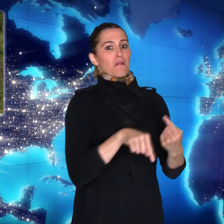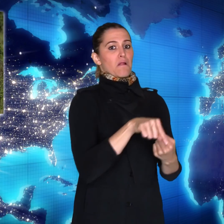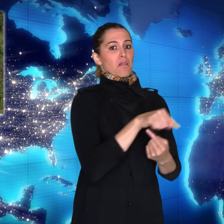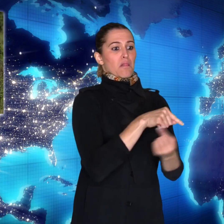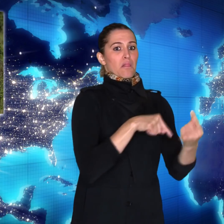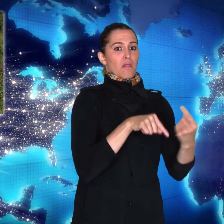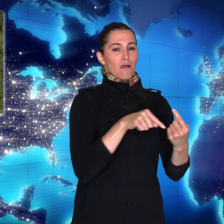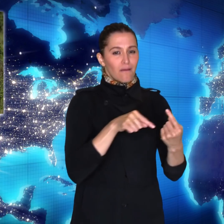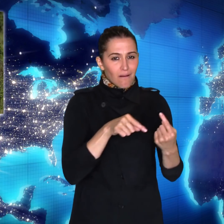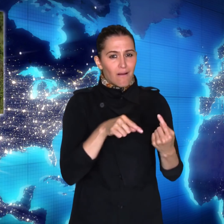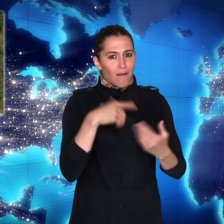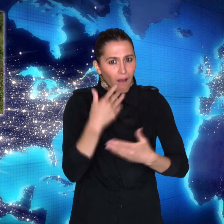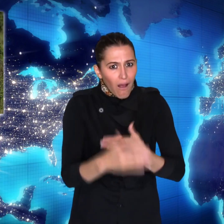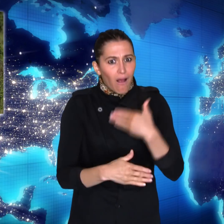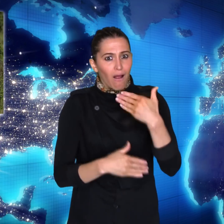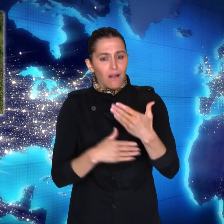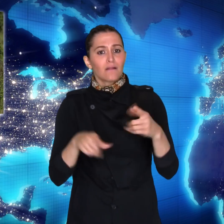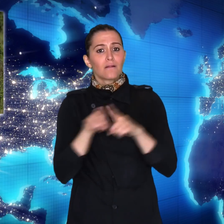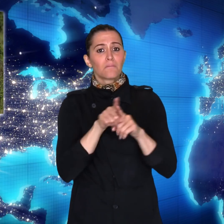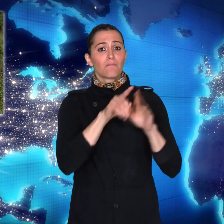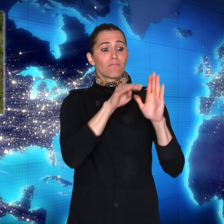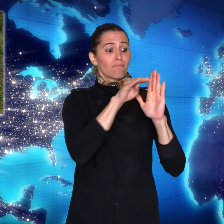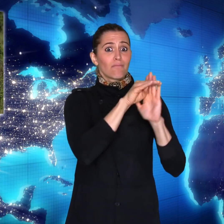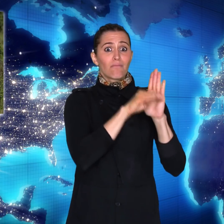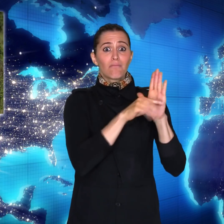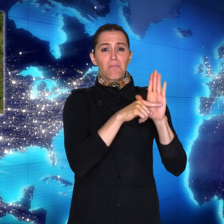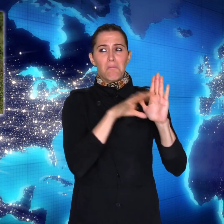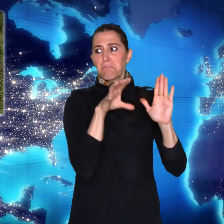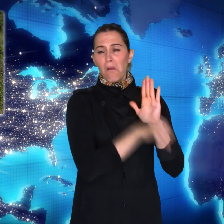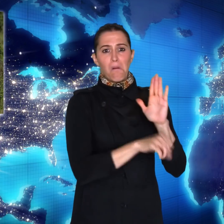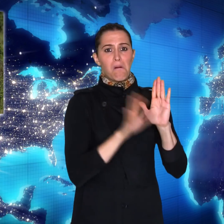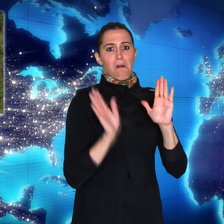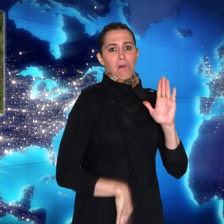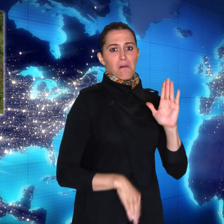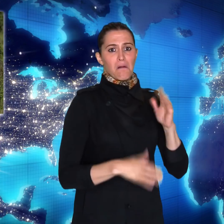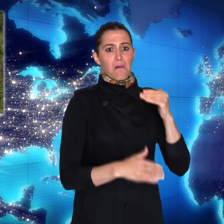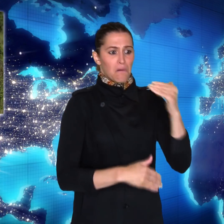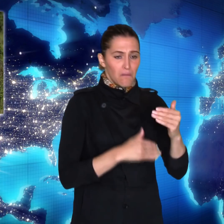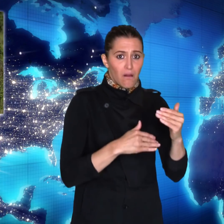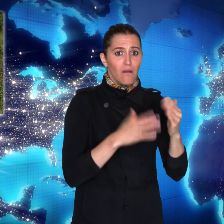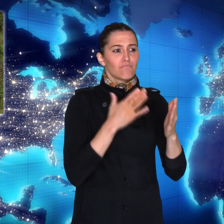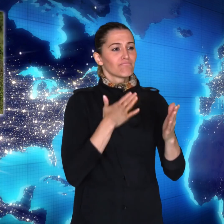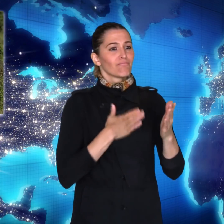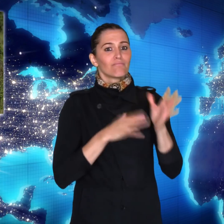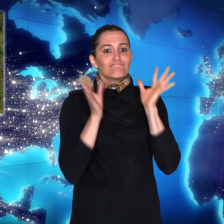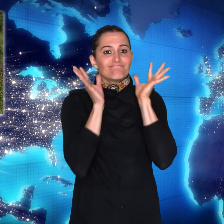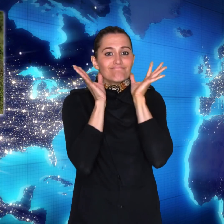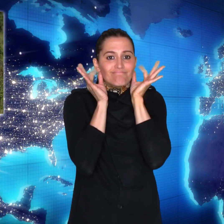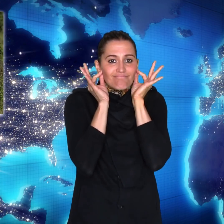including jewellery.